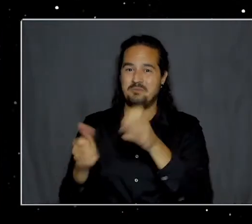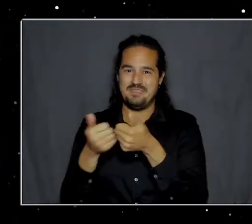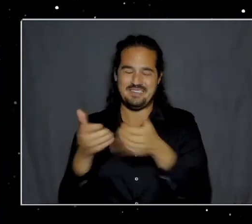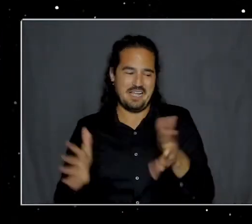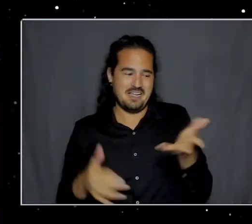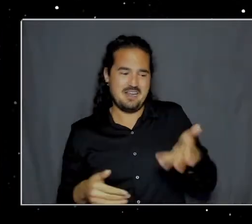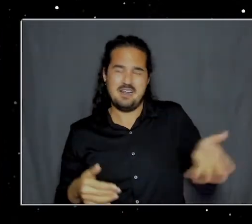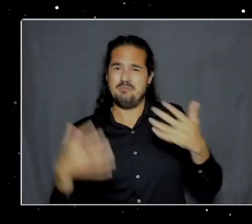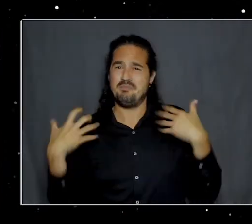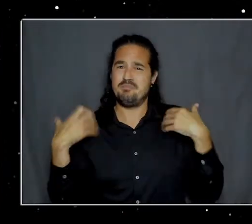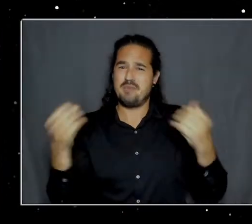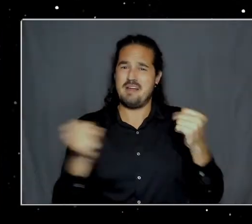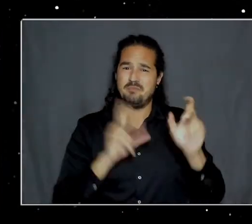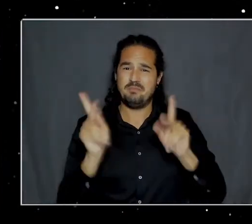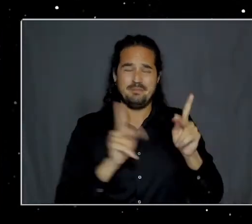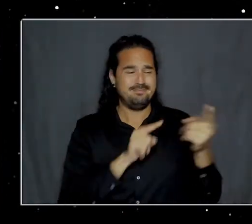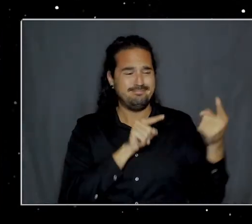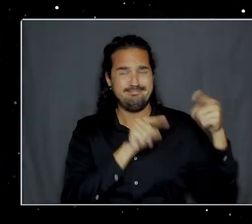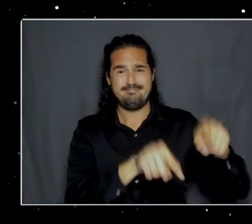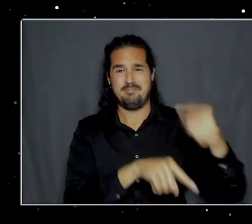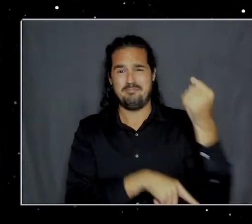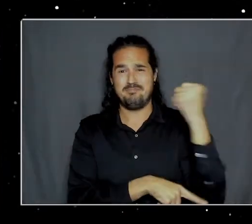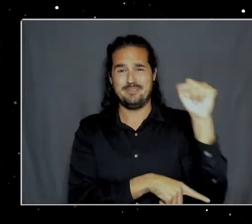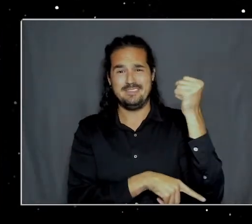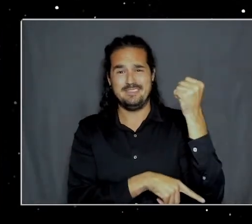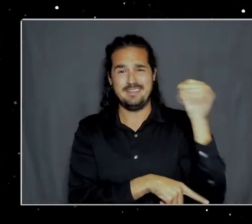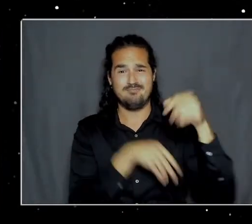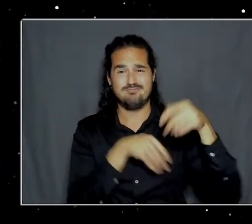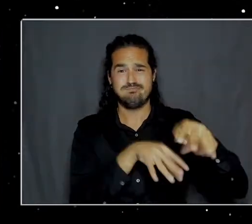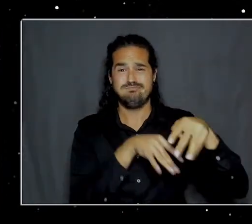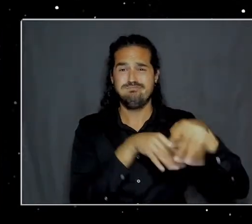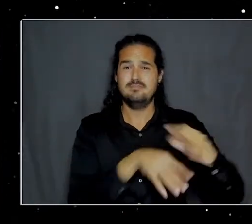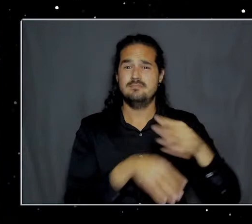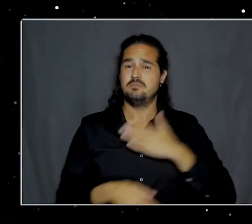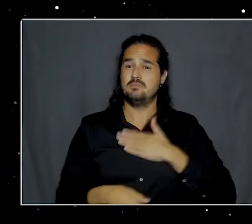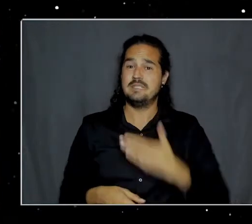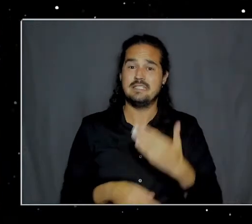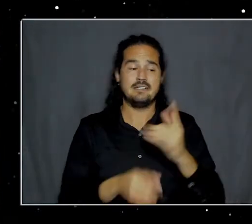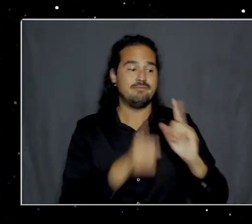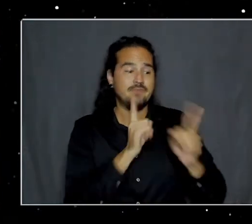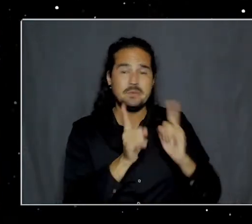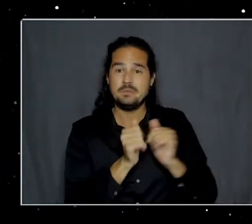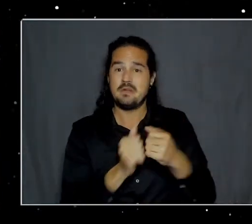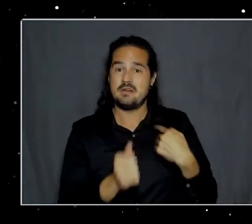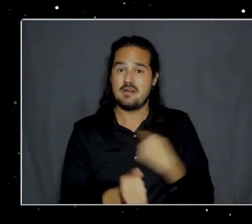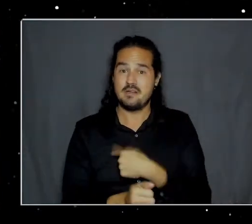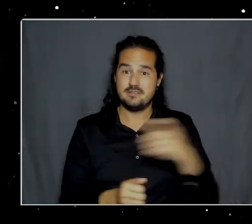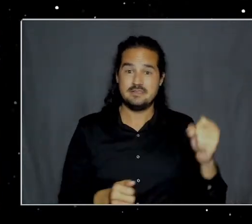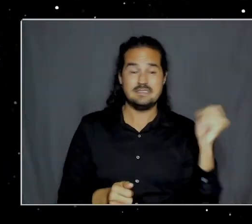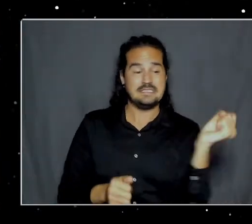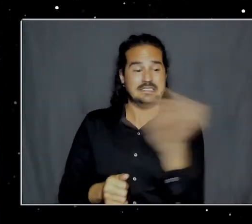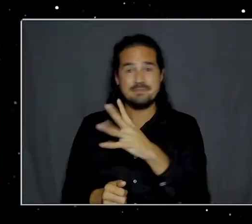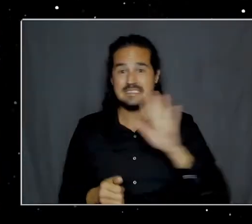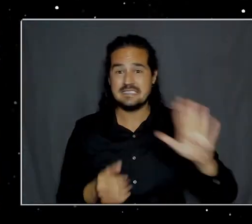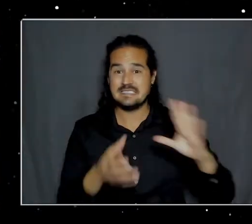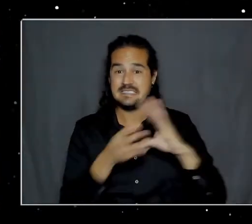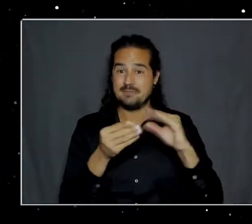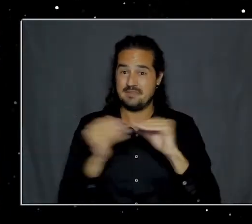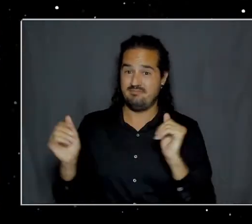WITHOUT YOU. YOU KNOW, IT WAS SO BRAVE TO BE OUT THERE PROTESTING, BUT ALSO TO INTERVIEW WITH US AND TO SUBMIT YOUR STATEMENTS TO THE